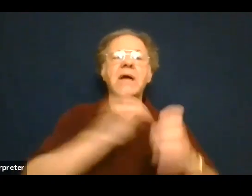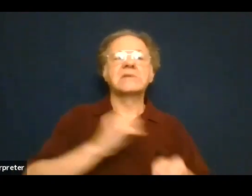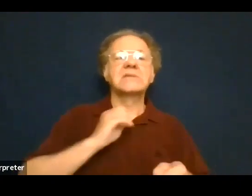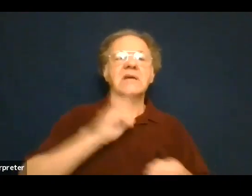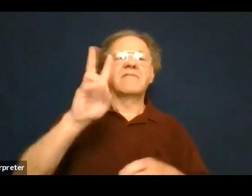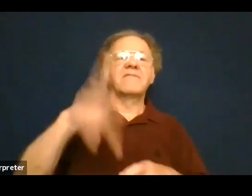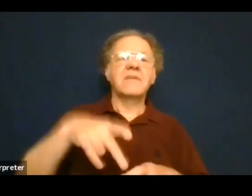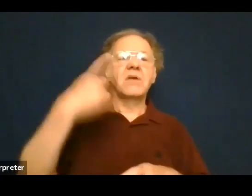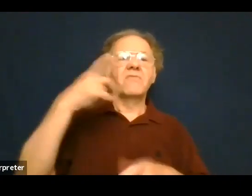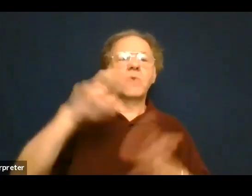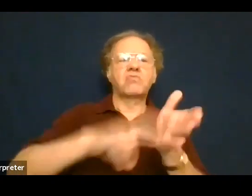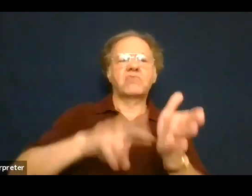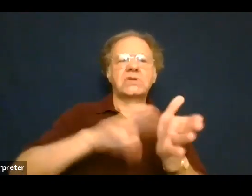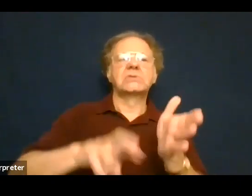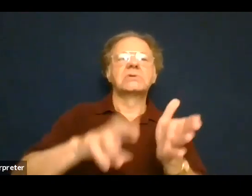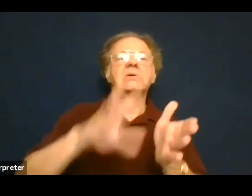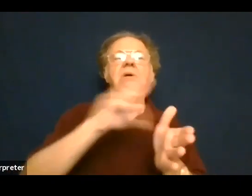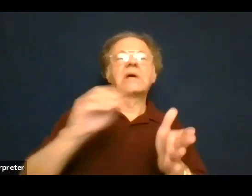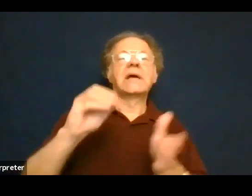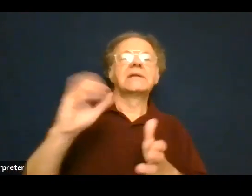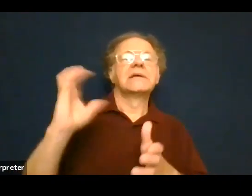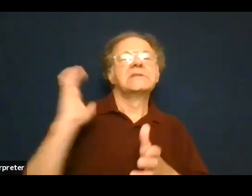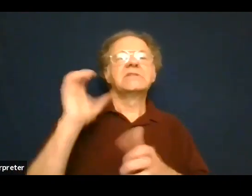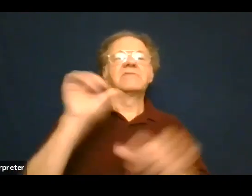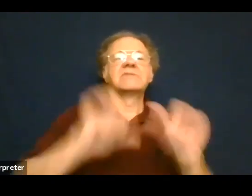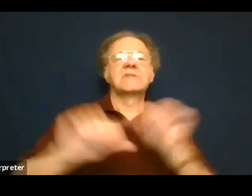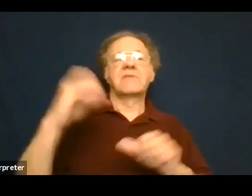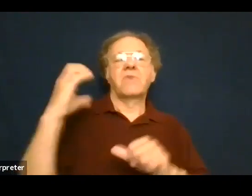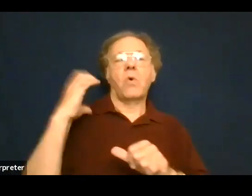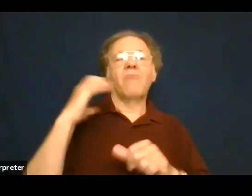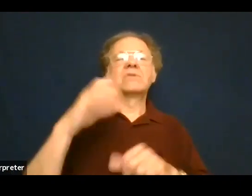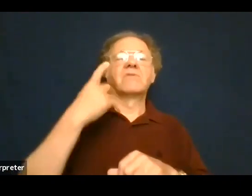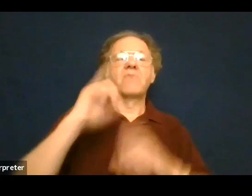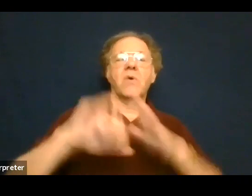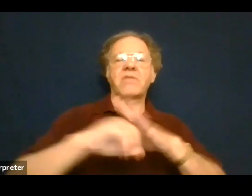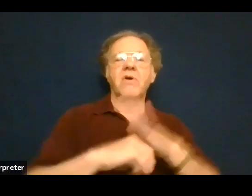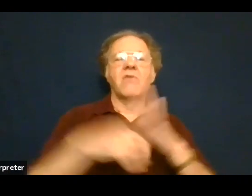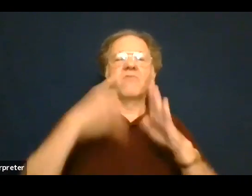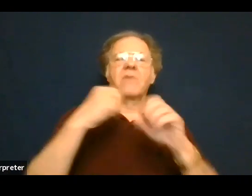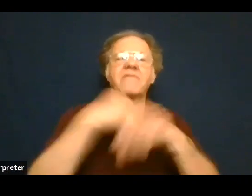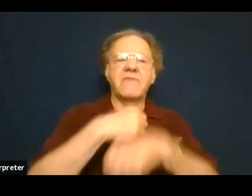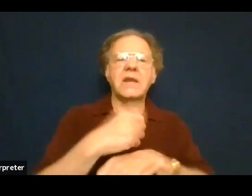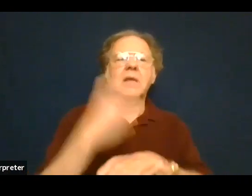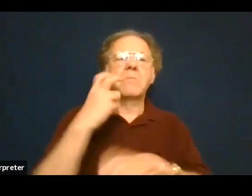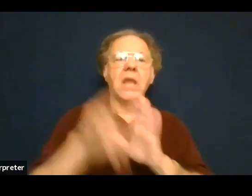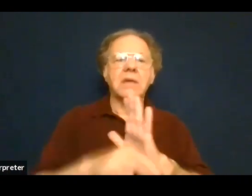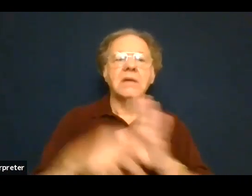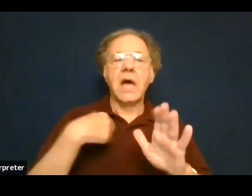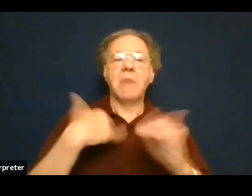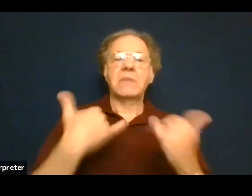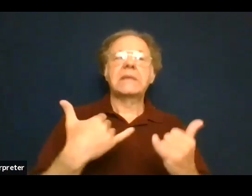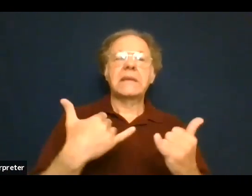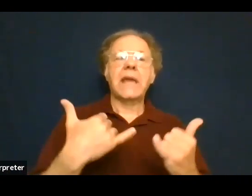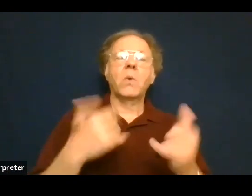and the chief scientific officer for the Foundation Fighting Blindness, and I've now been with the foundation for nine years.